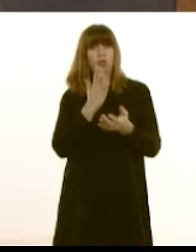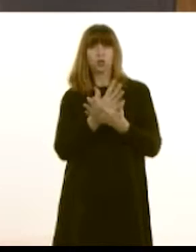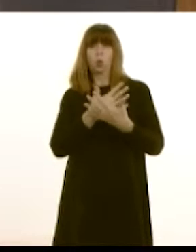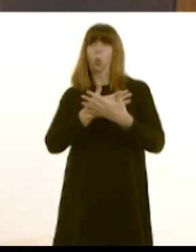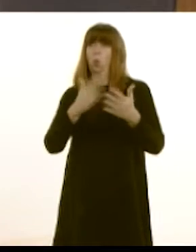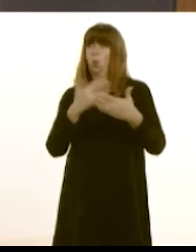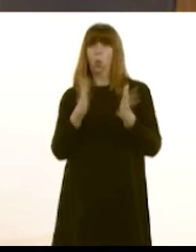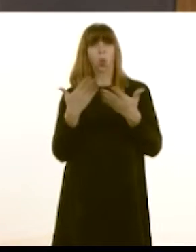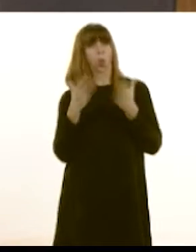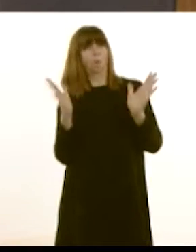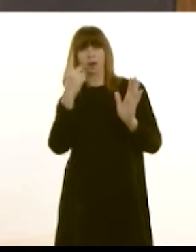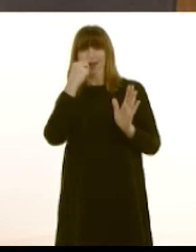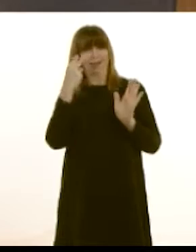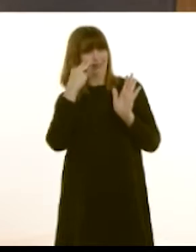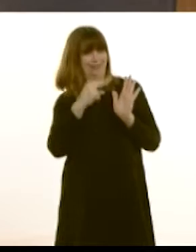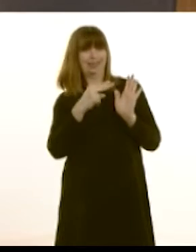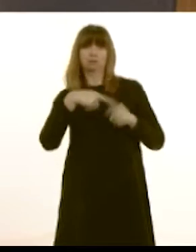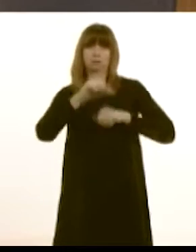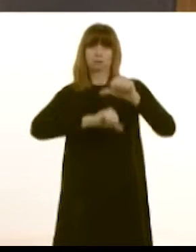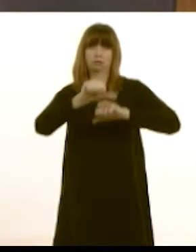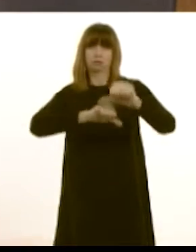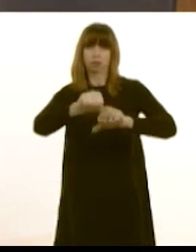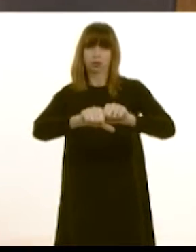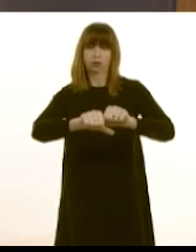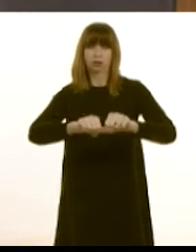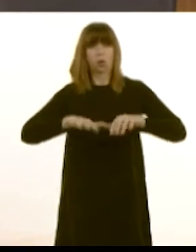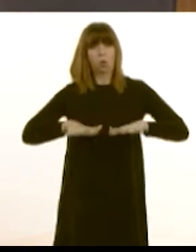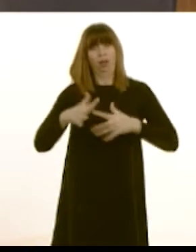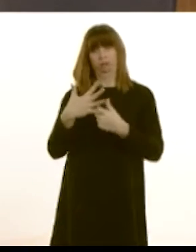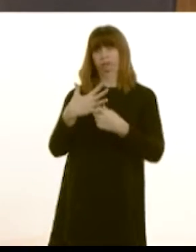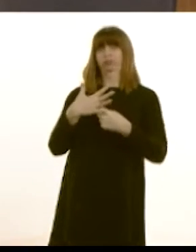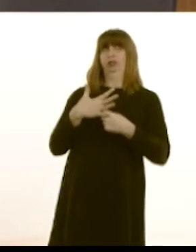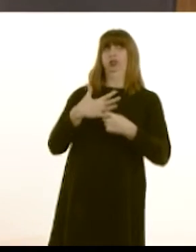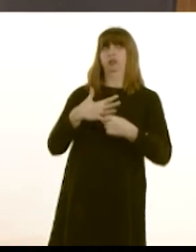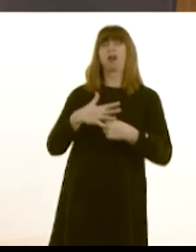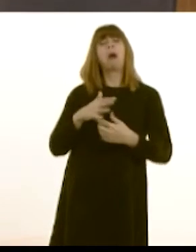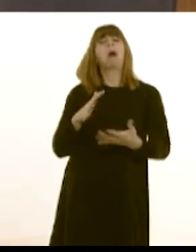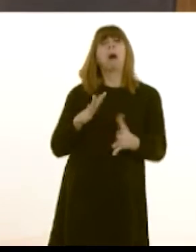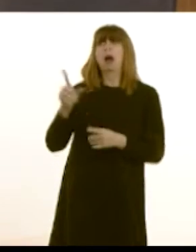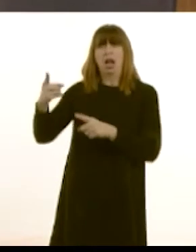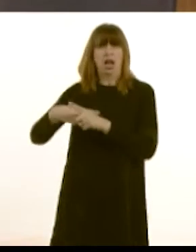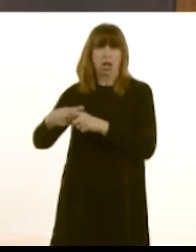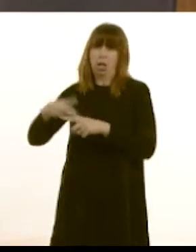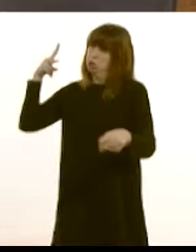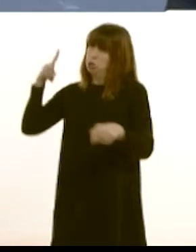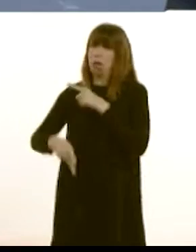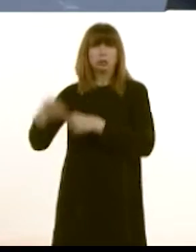But, fortunately, local authorities are not under the same pressure in Wales as they are in England, where the cuts are so large.